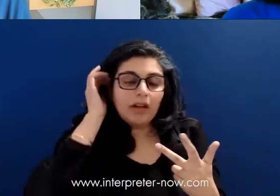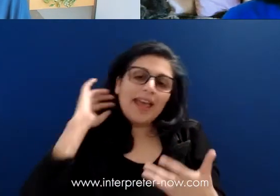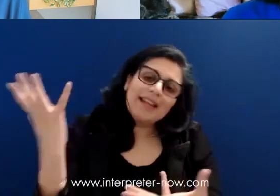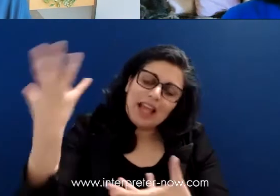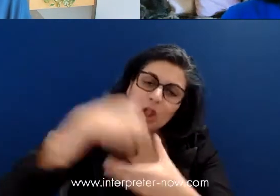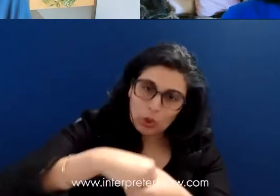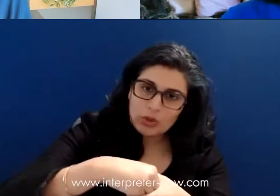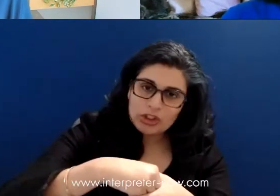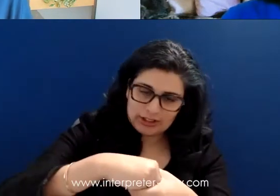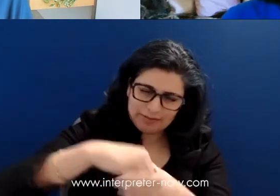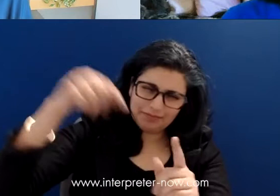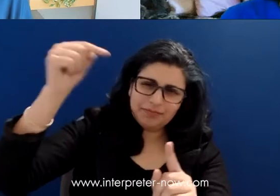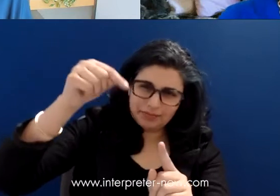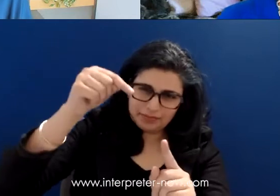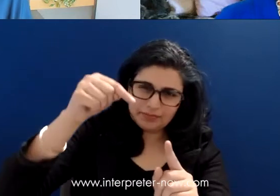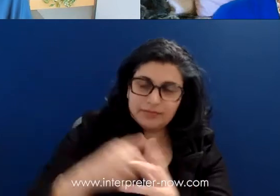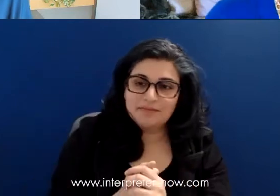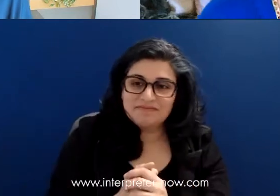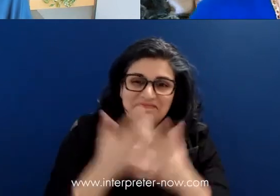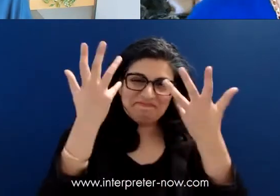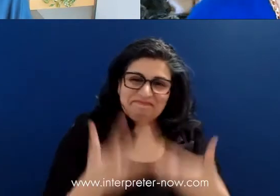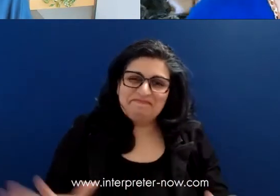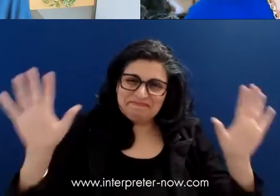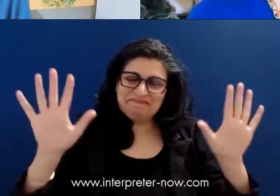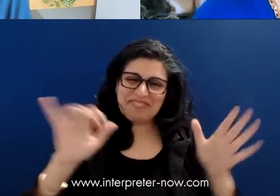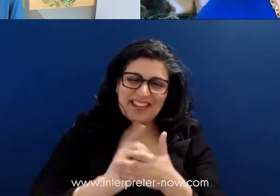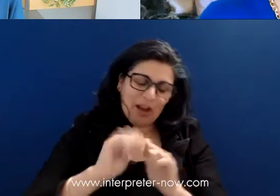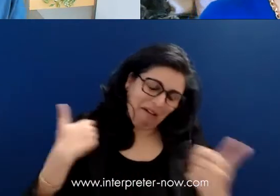Yeah, that's what brings me here.